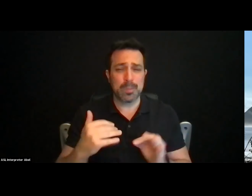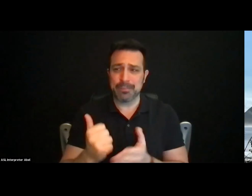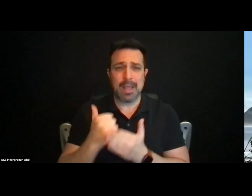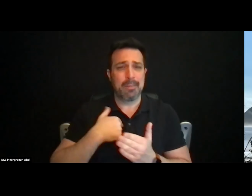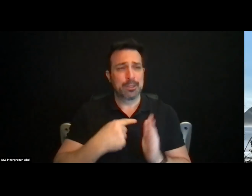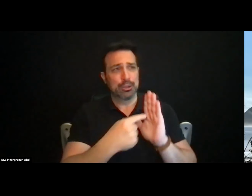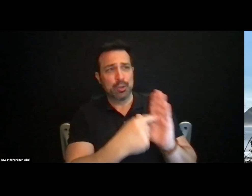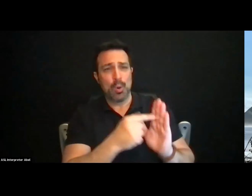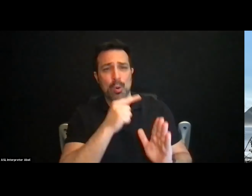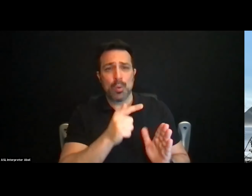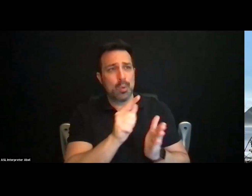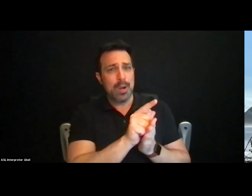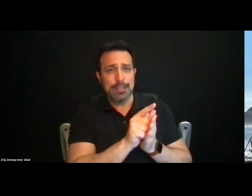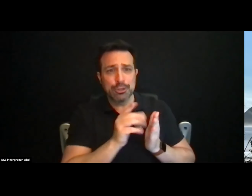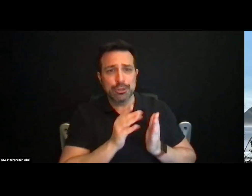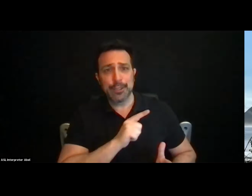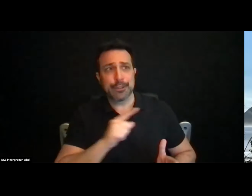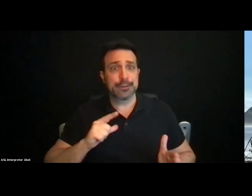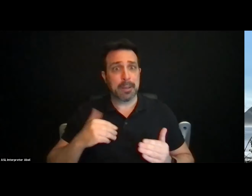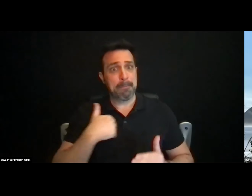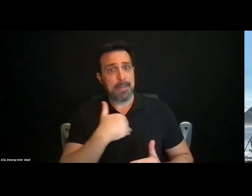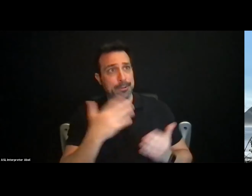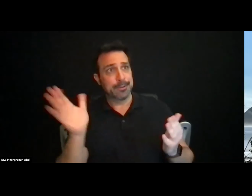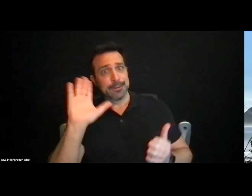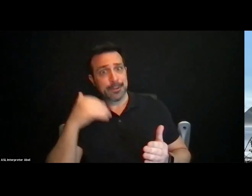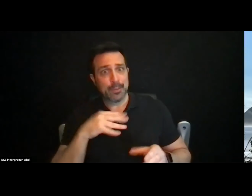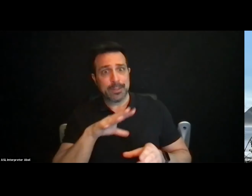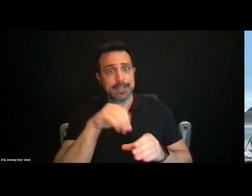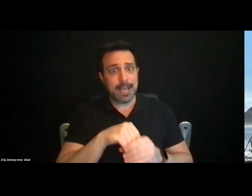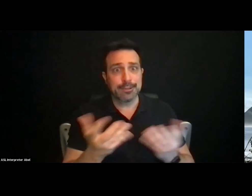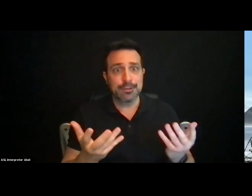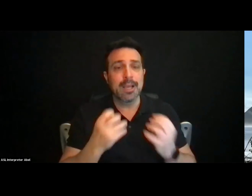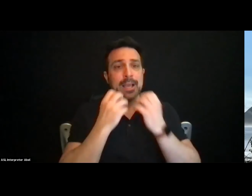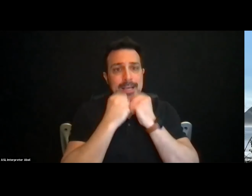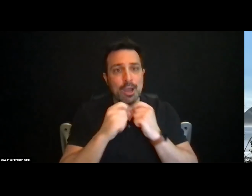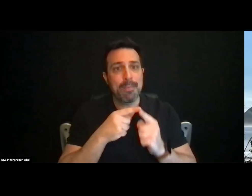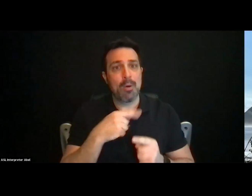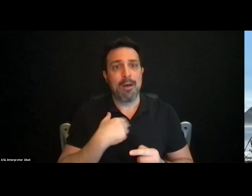world better. We couldn't do this without your